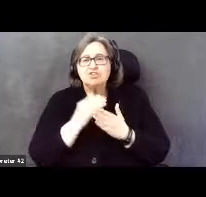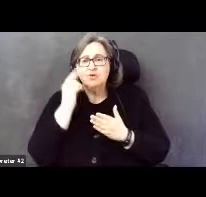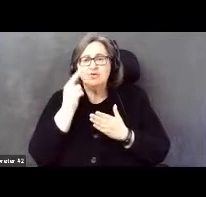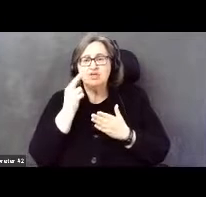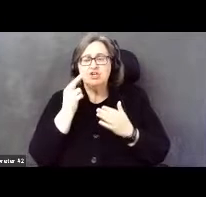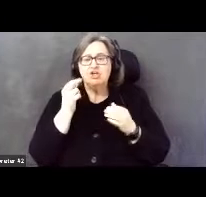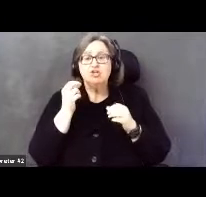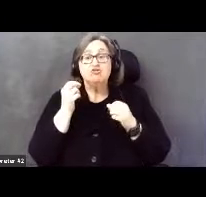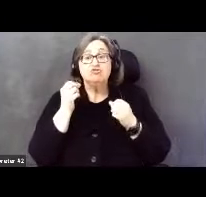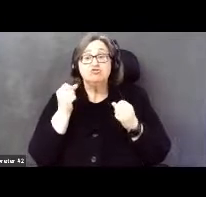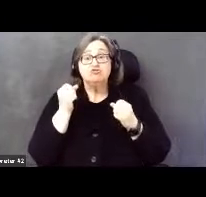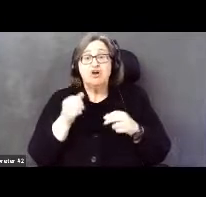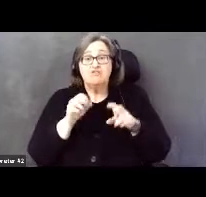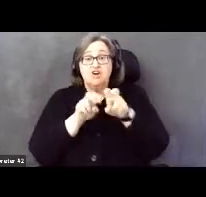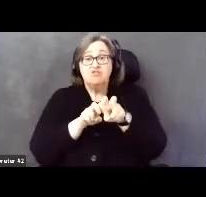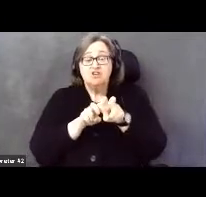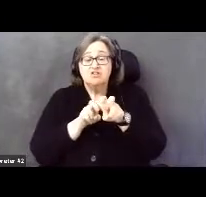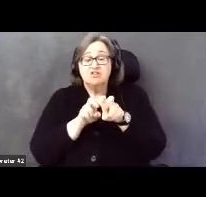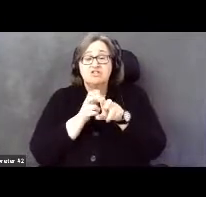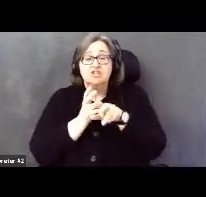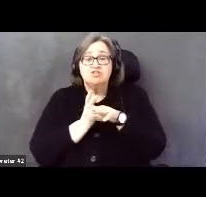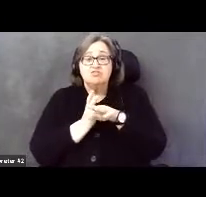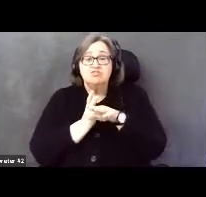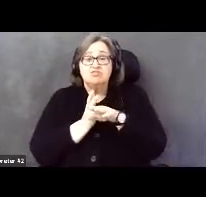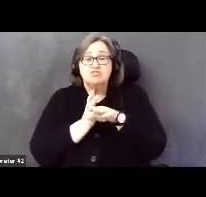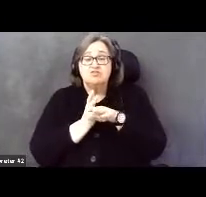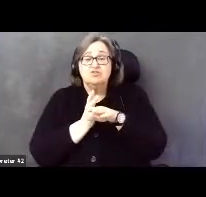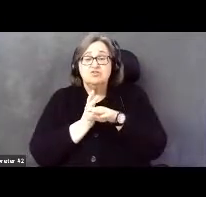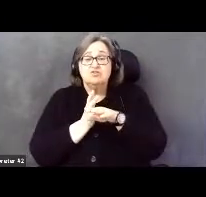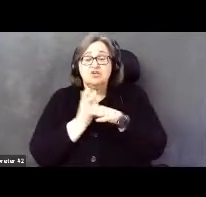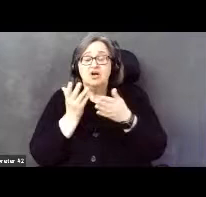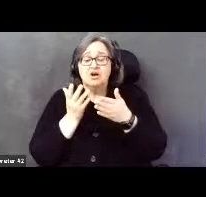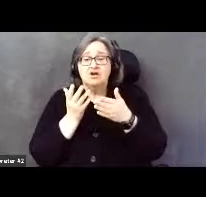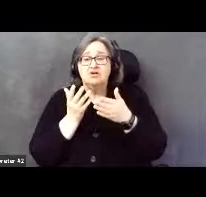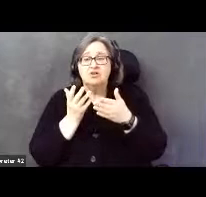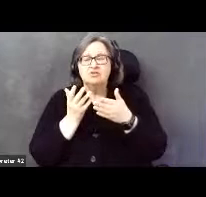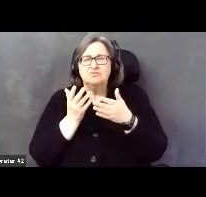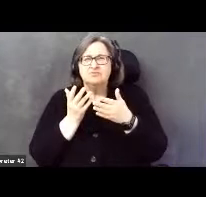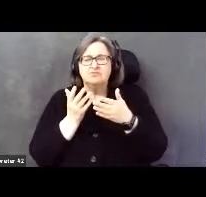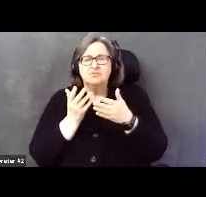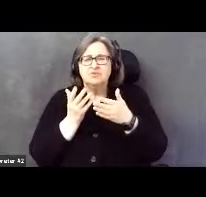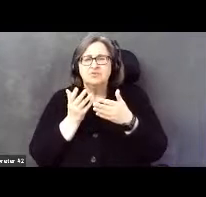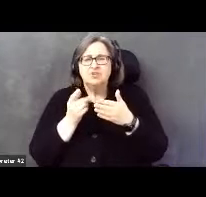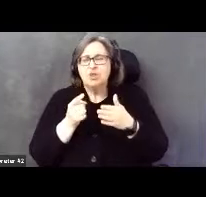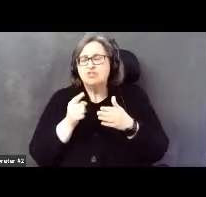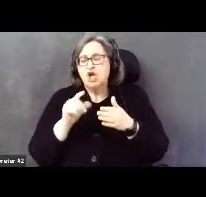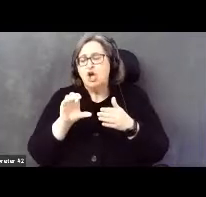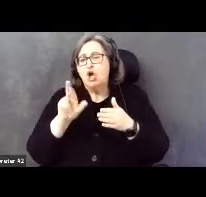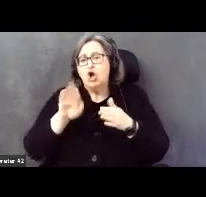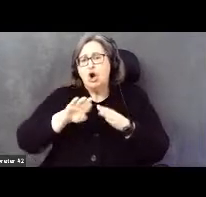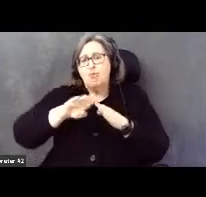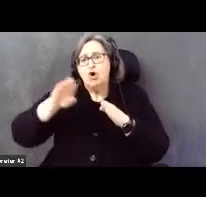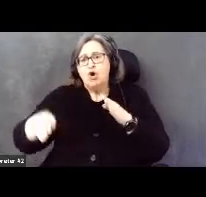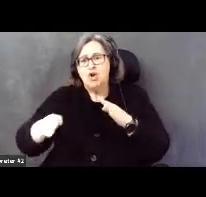of the motorcycle ran over, hit about a one foot curve which was extremely high in the